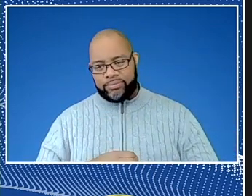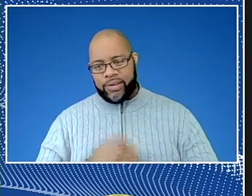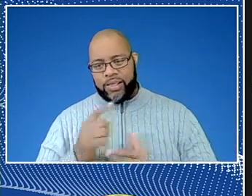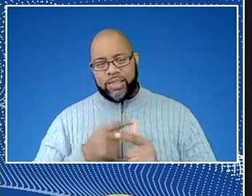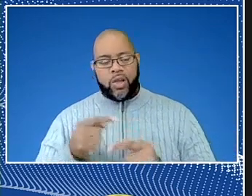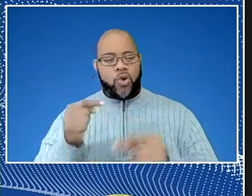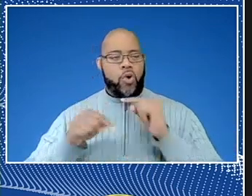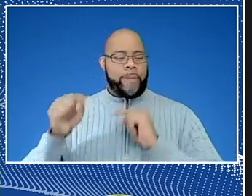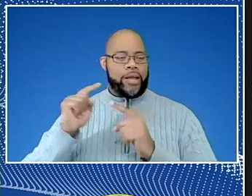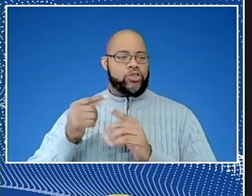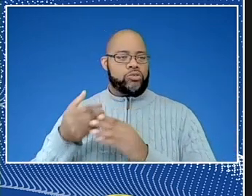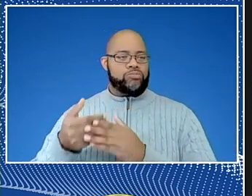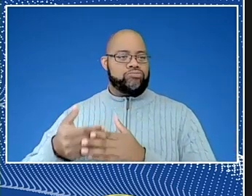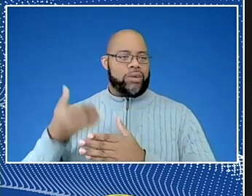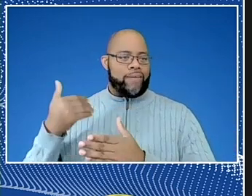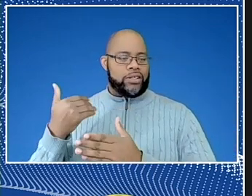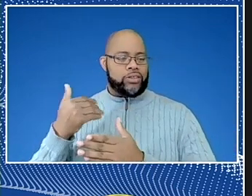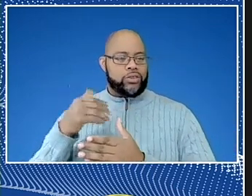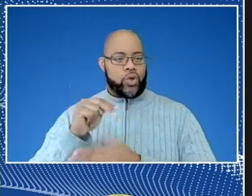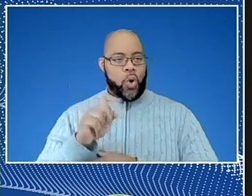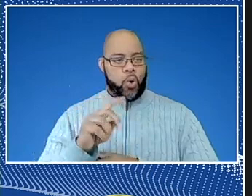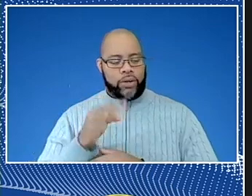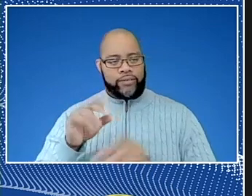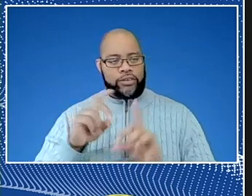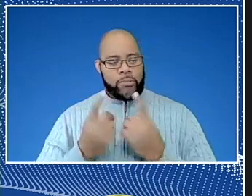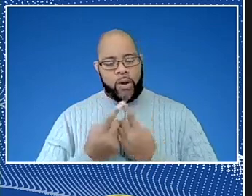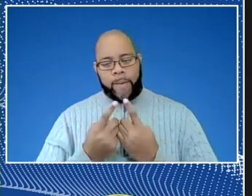previous note of the Department asking,